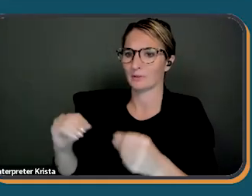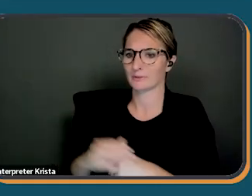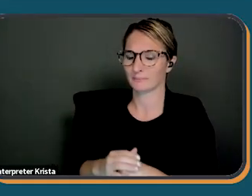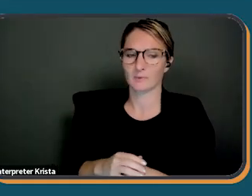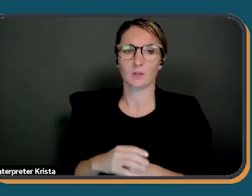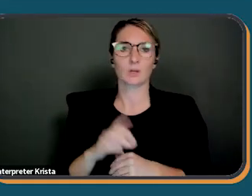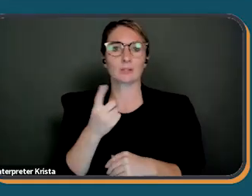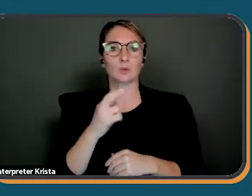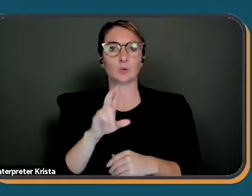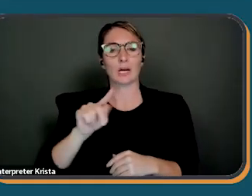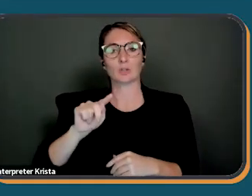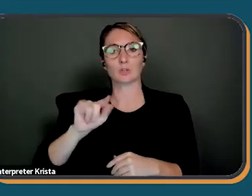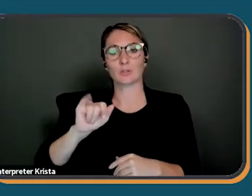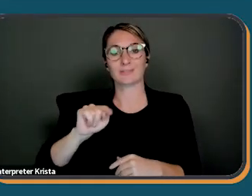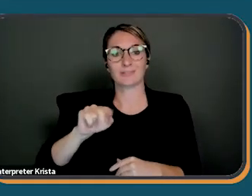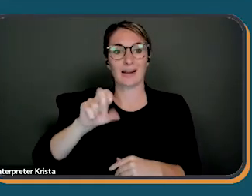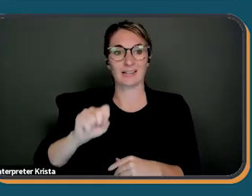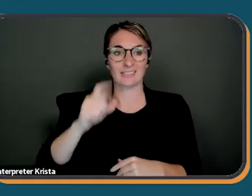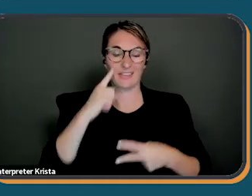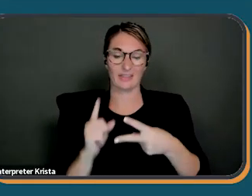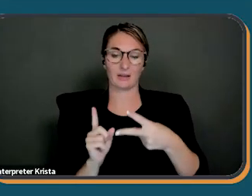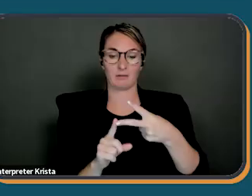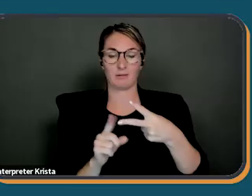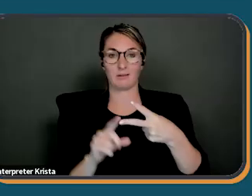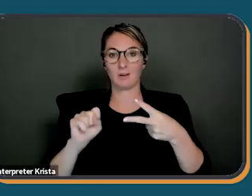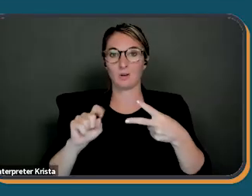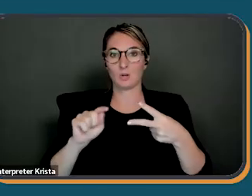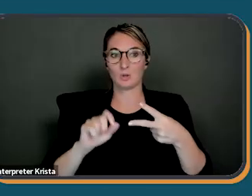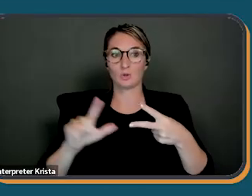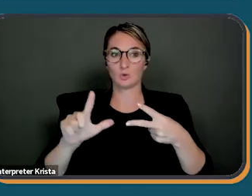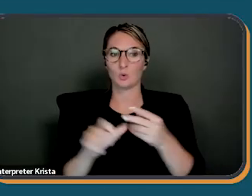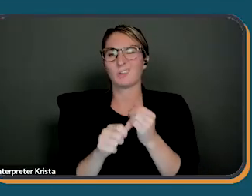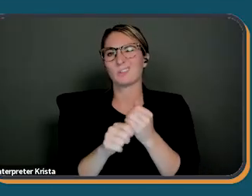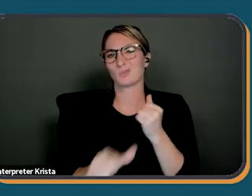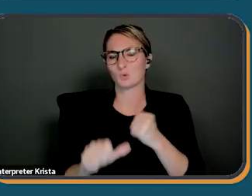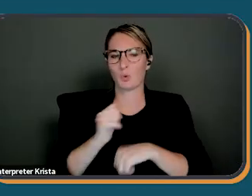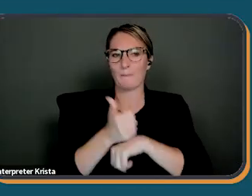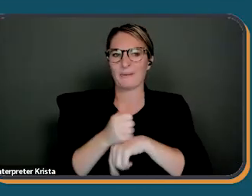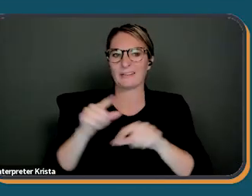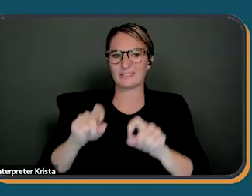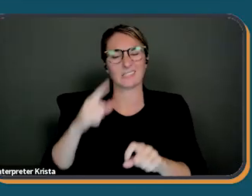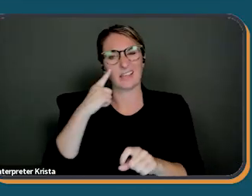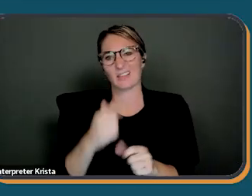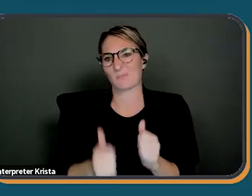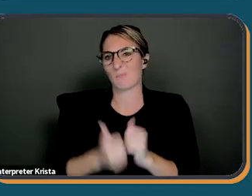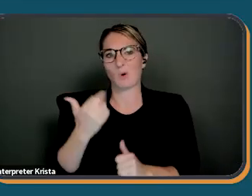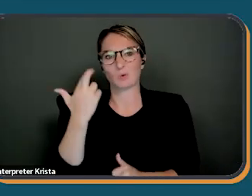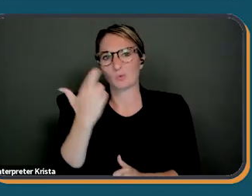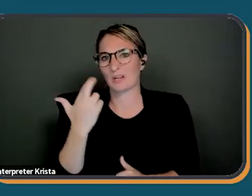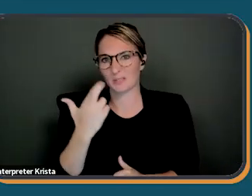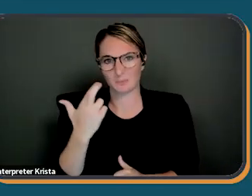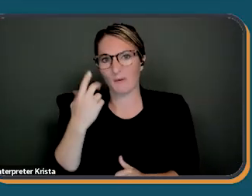Dr. Tisha Titus: So I think that the stool-based test is the most reasonable to accomplish a good screening test.